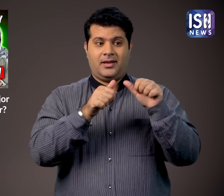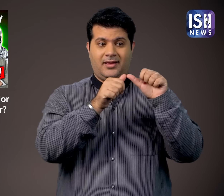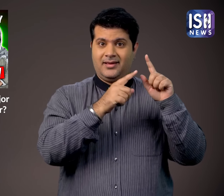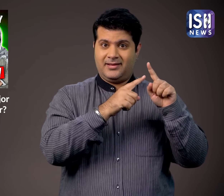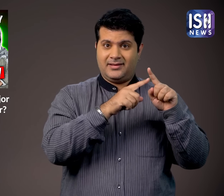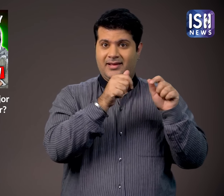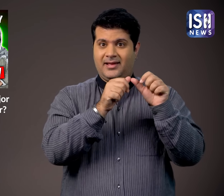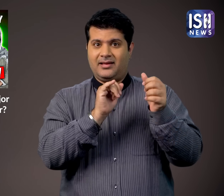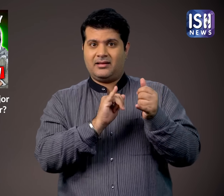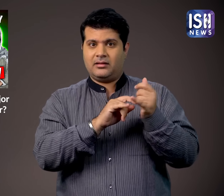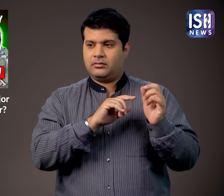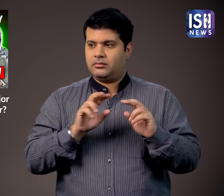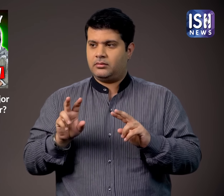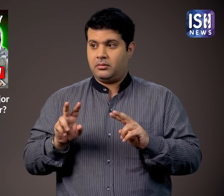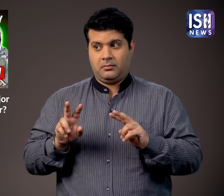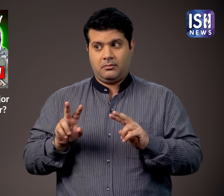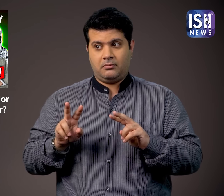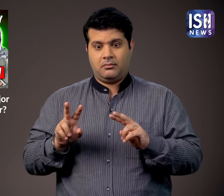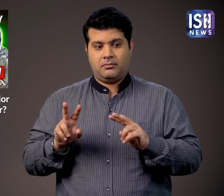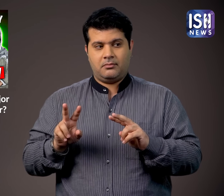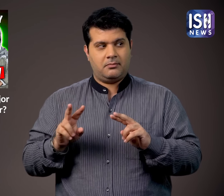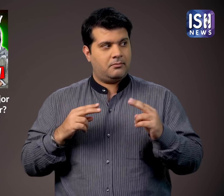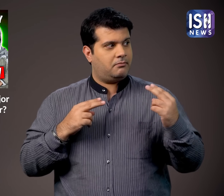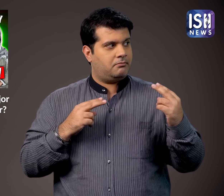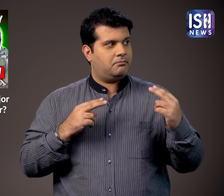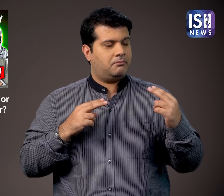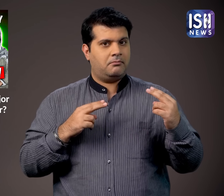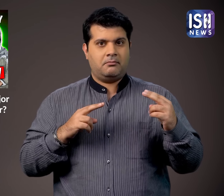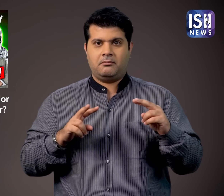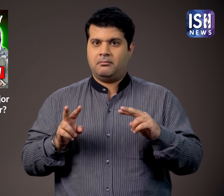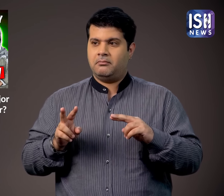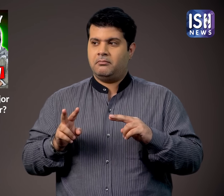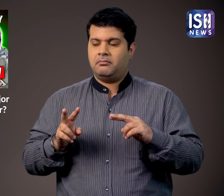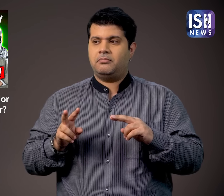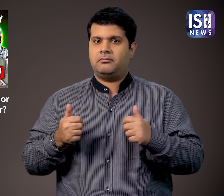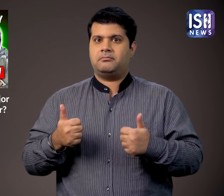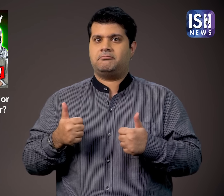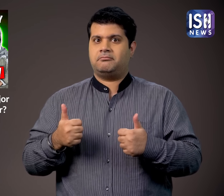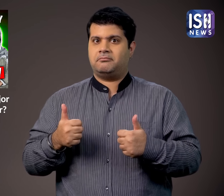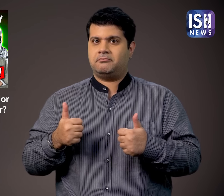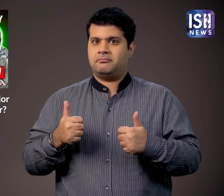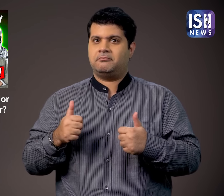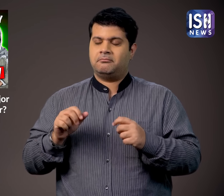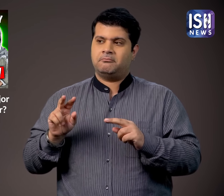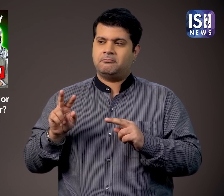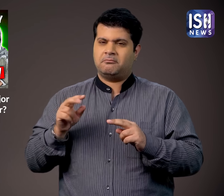Torara and Sabzar were happy and looked at each other.